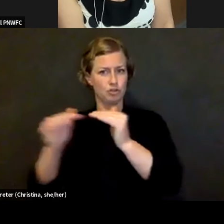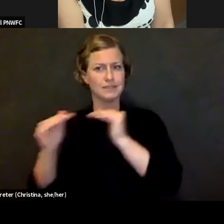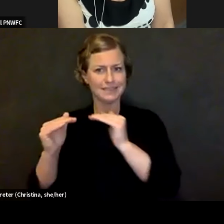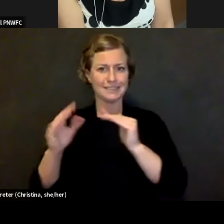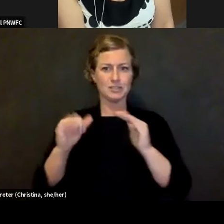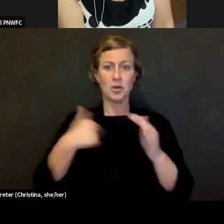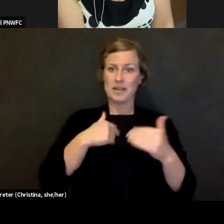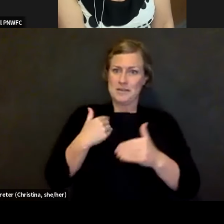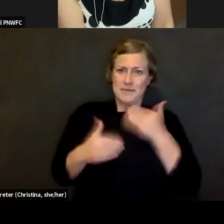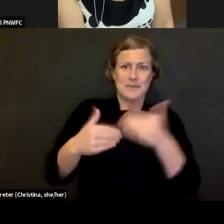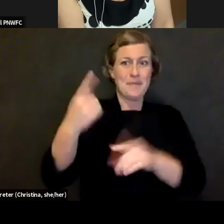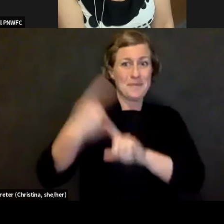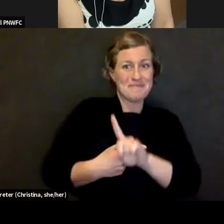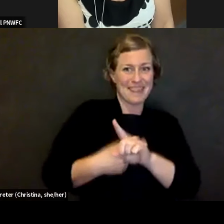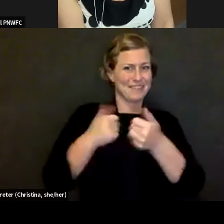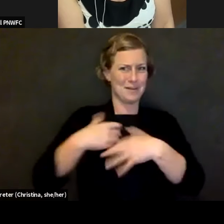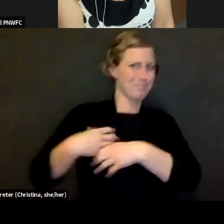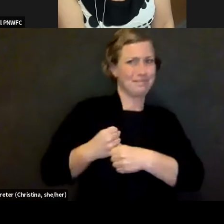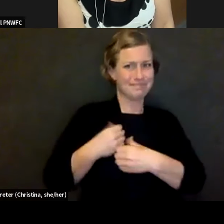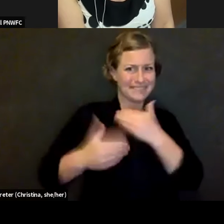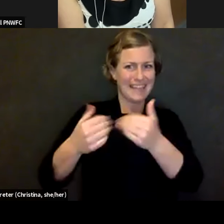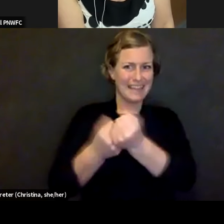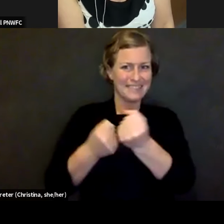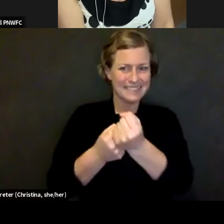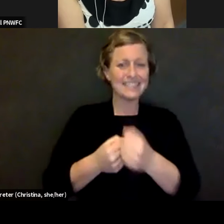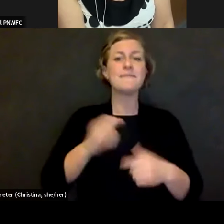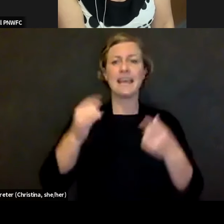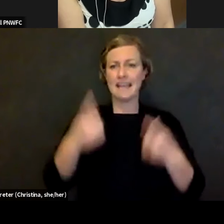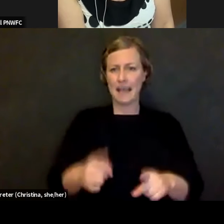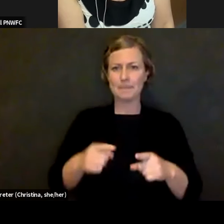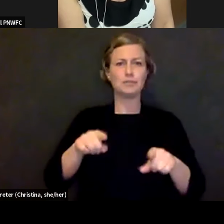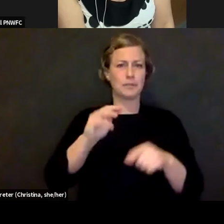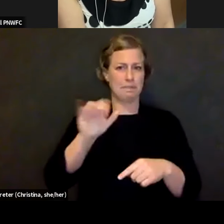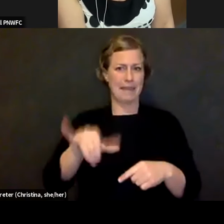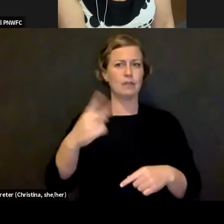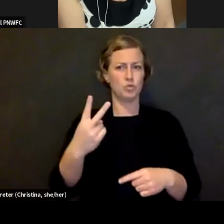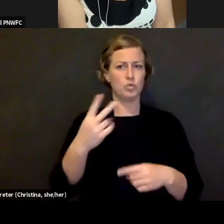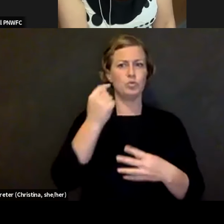communities and people with housing justice, climate justice and how we can push forward with all three of